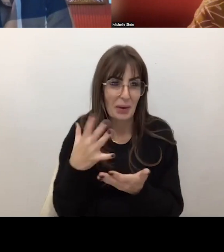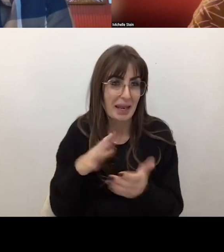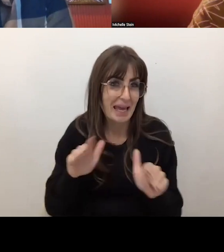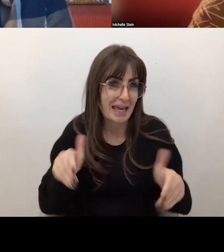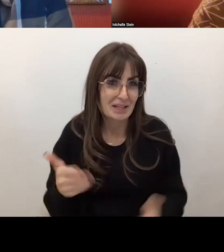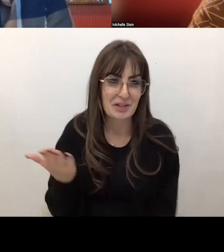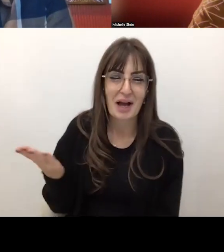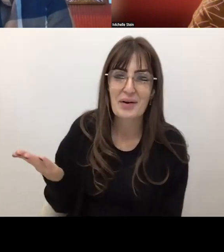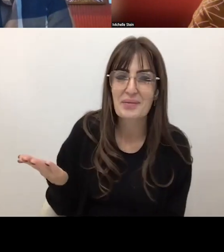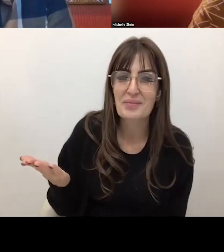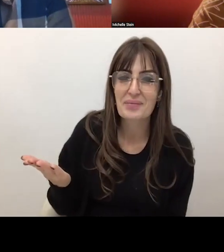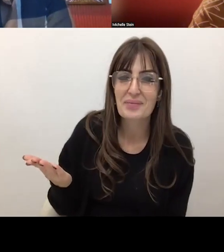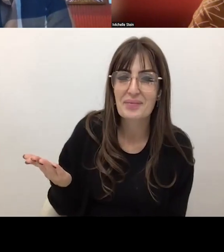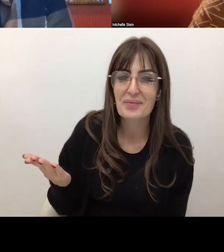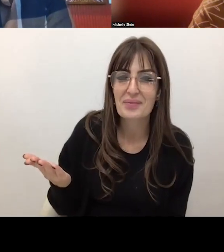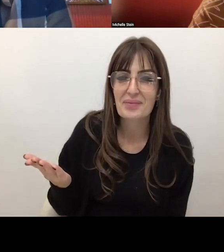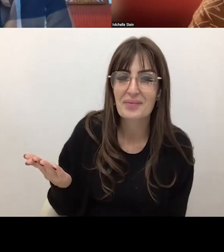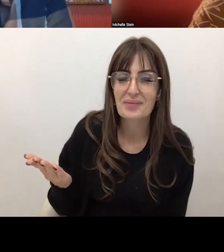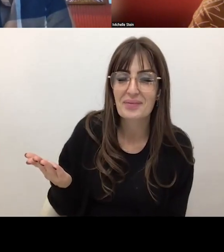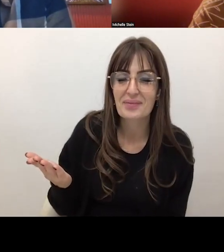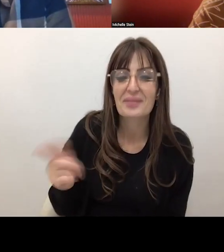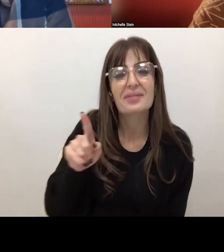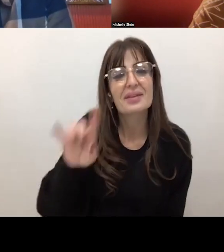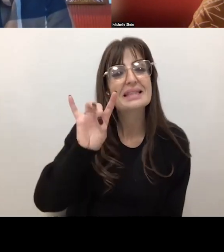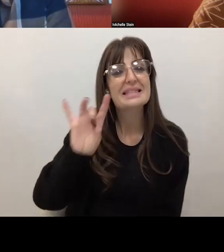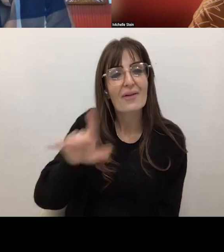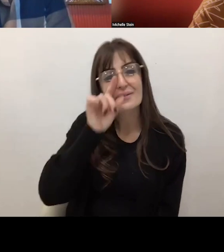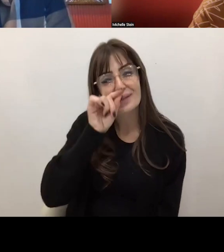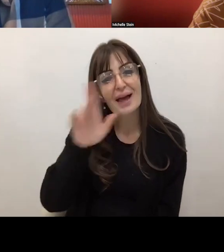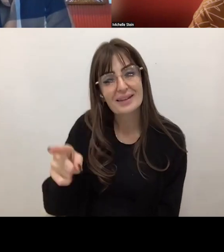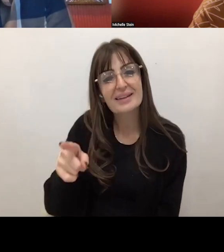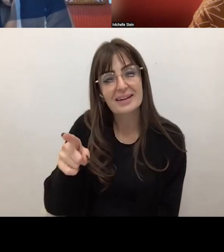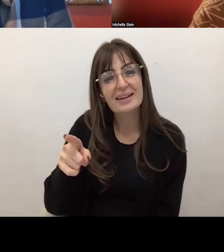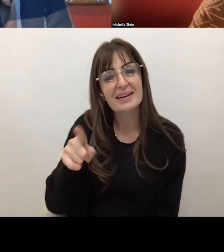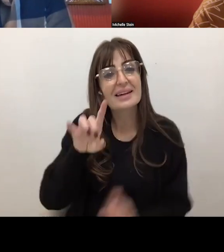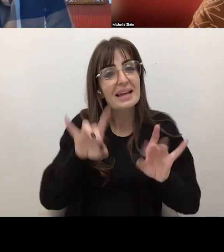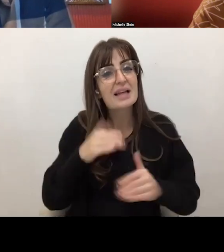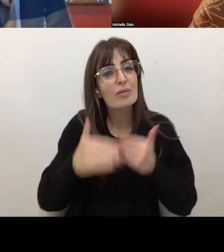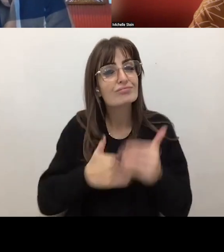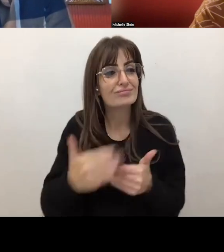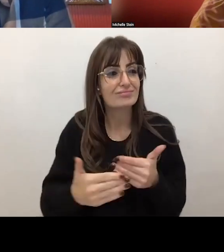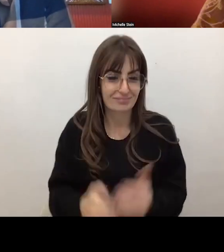would like Michelle to introduce herself and lead today's knowledge series.